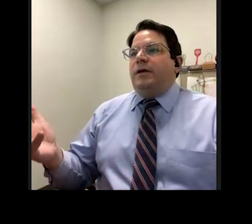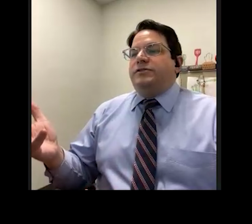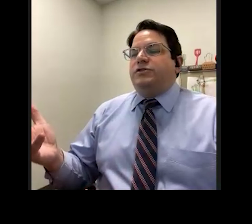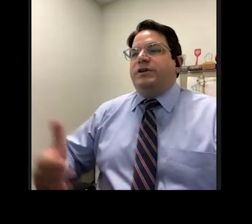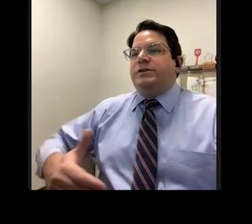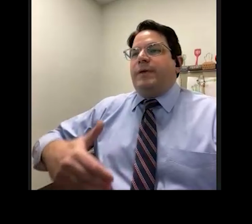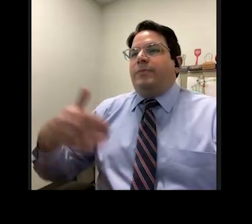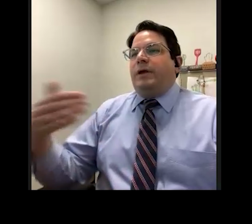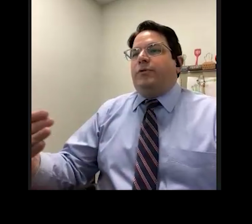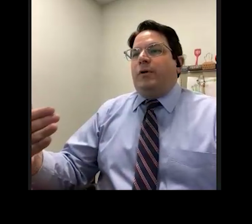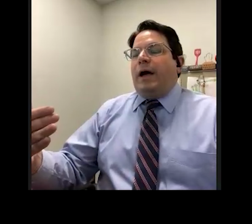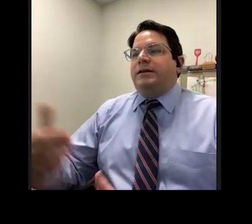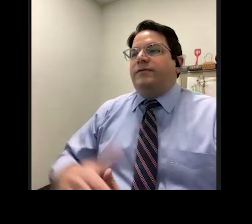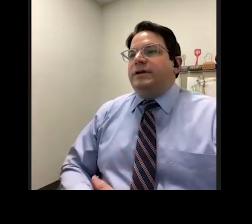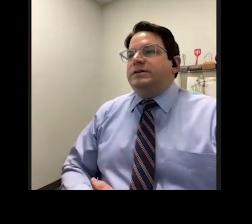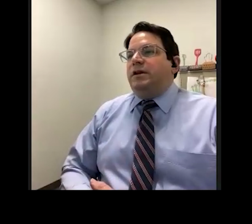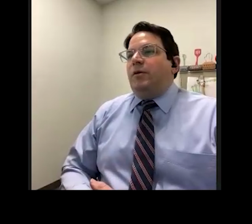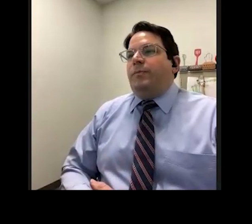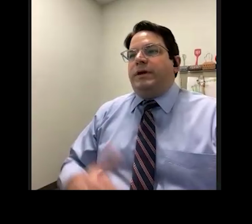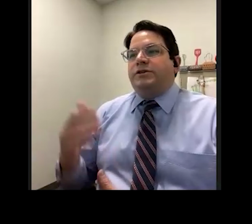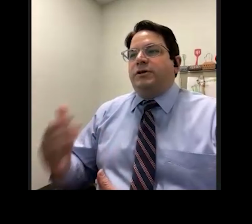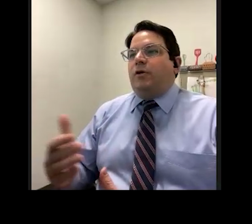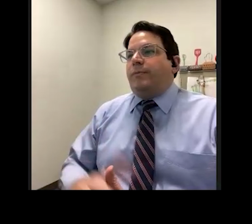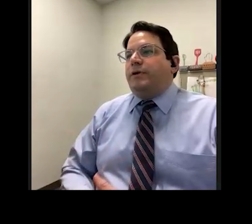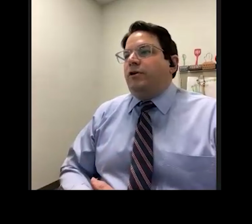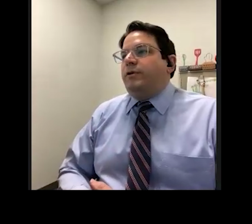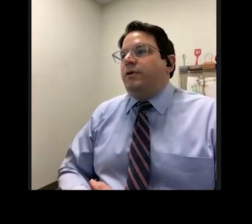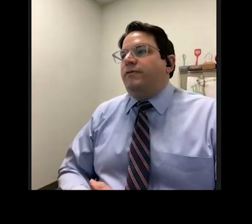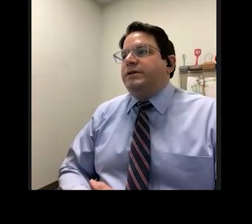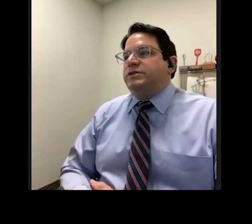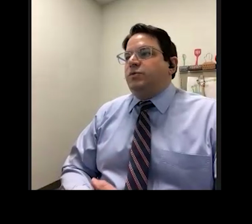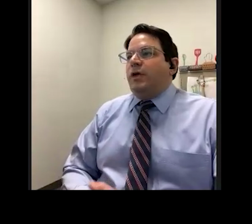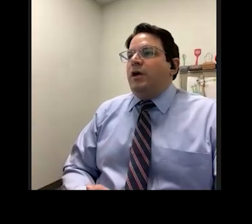But the other situation about being proactive is potentially equipping your computer devices